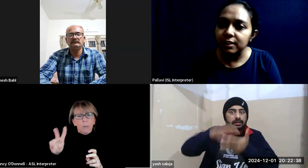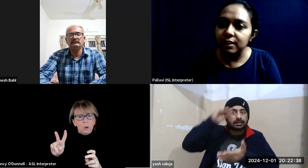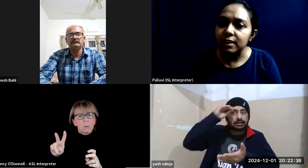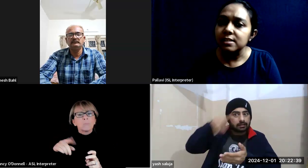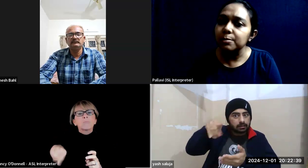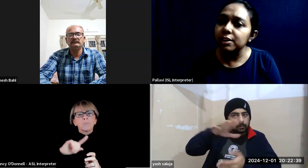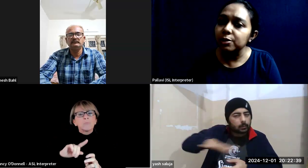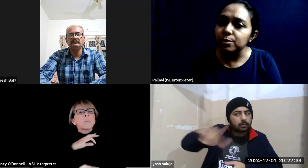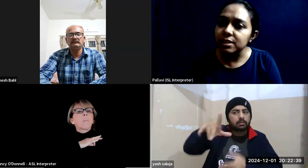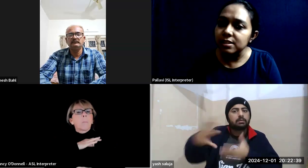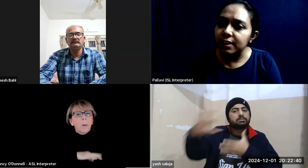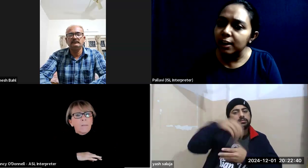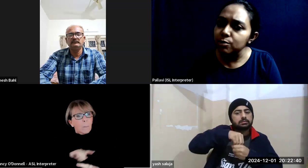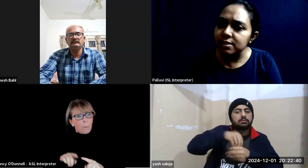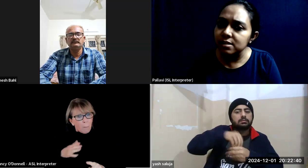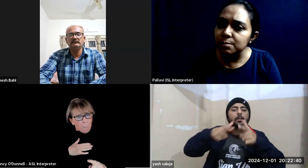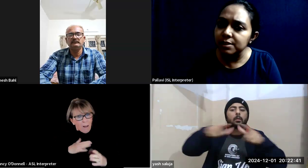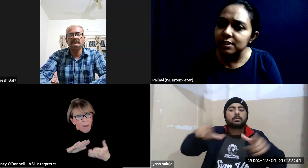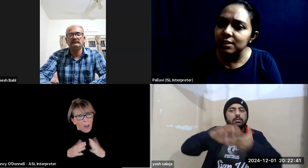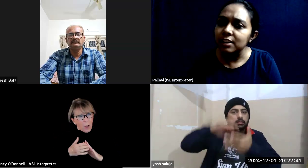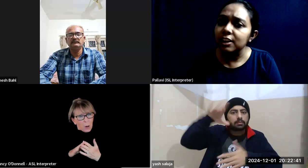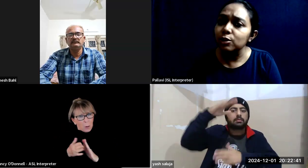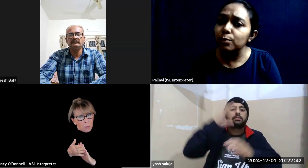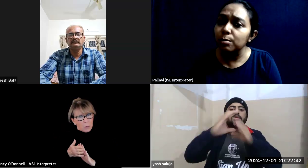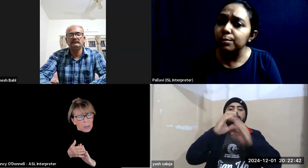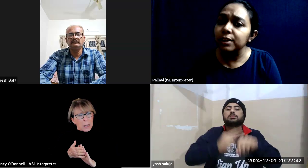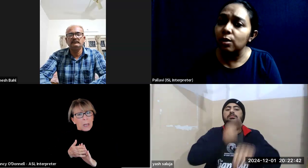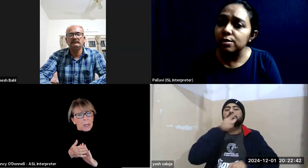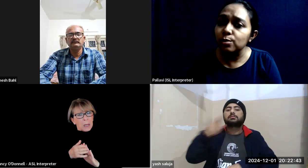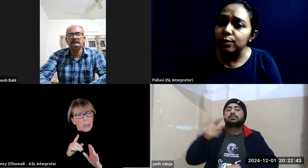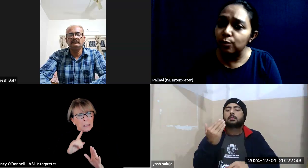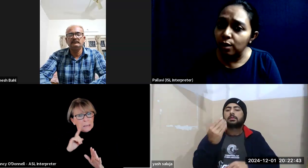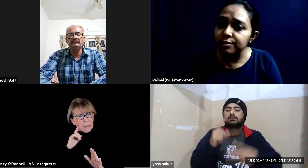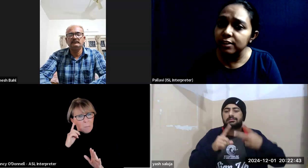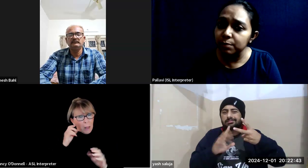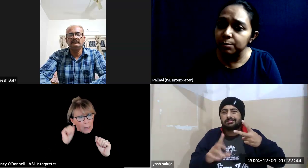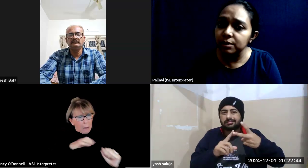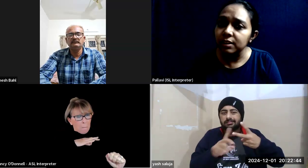something you need to do in your sign language accessibility, can you probably also involve deaf people